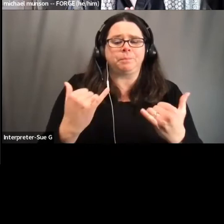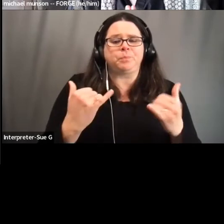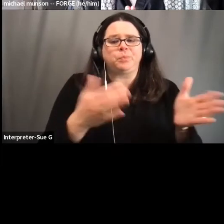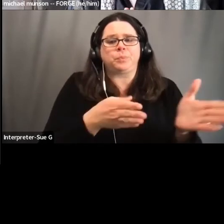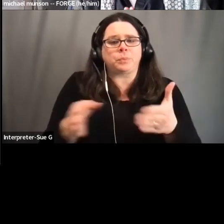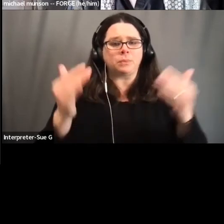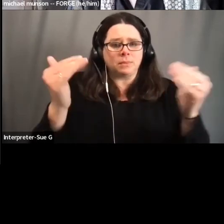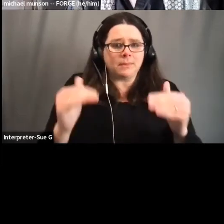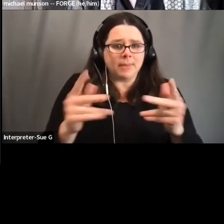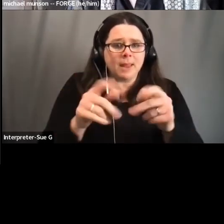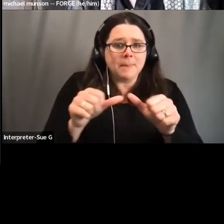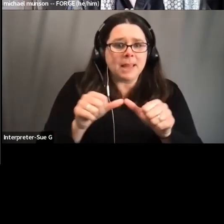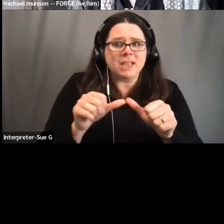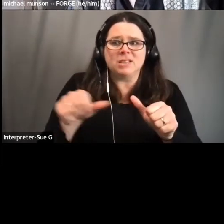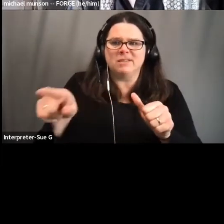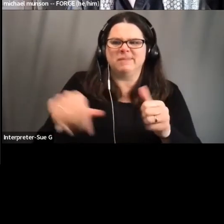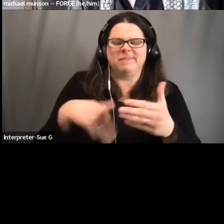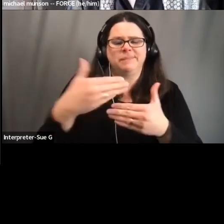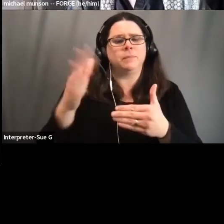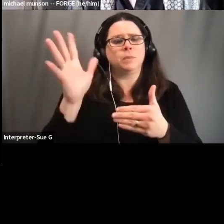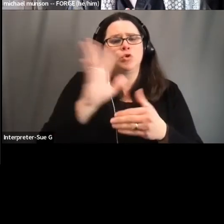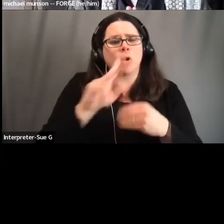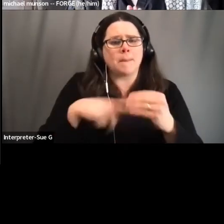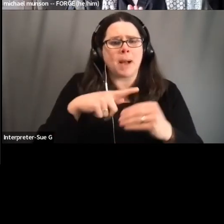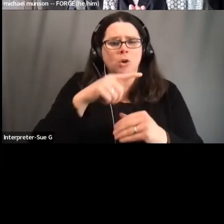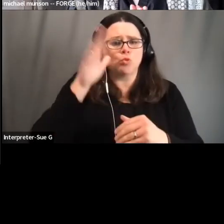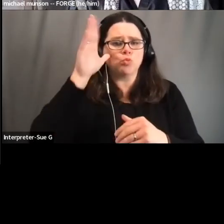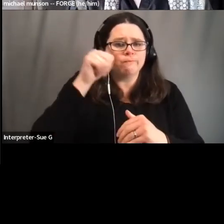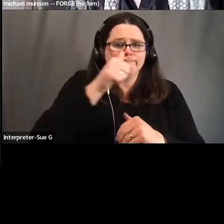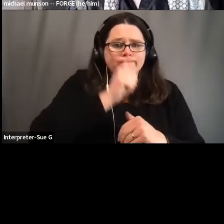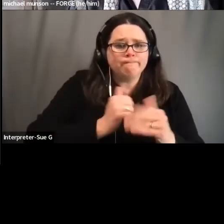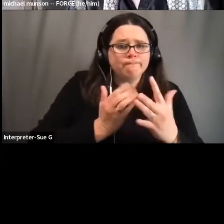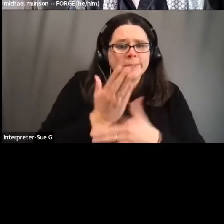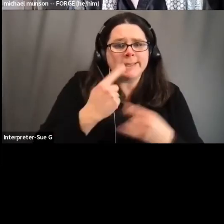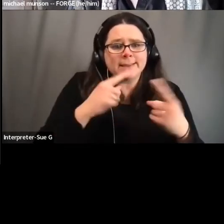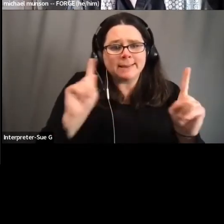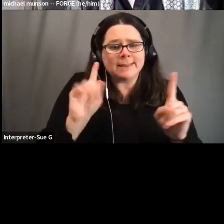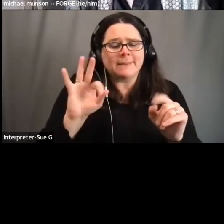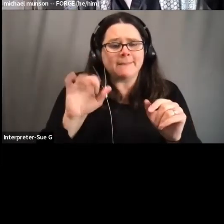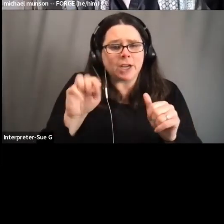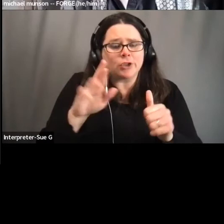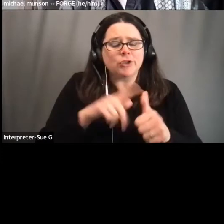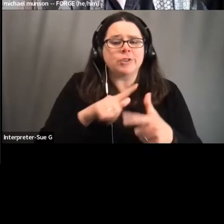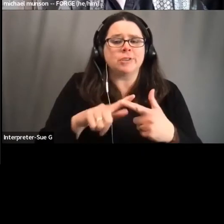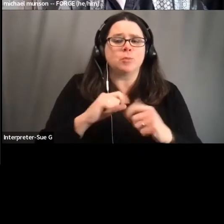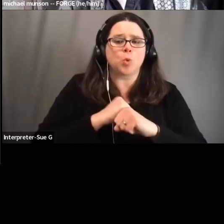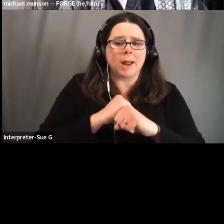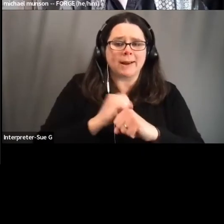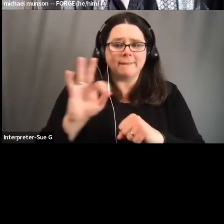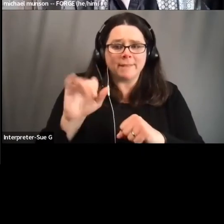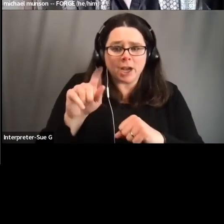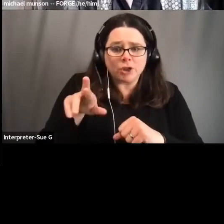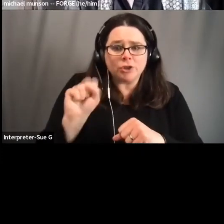where we're gonna really look at some resilience factors, some protective factors and we're gonna do some of this together.